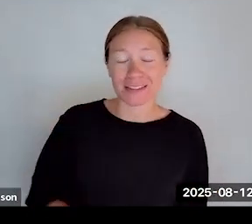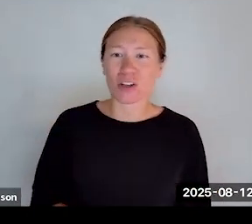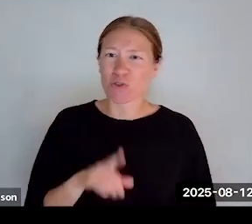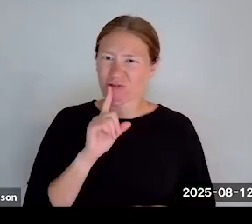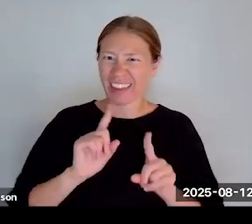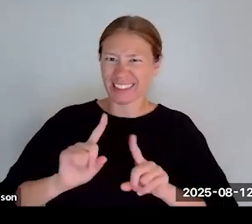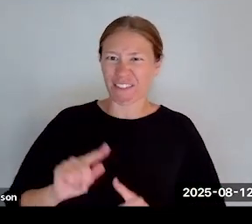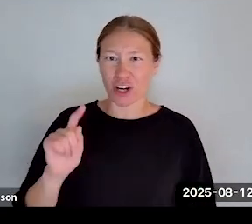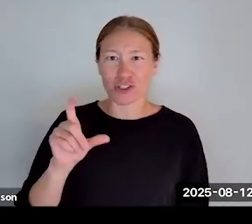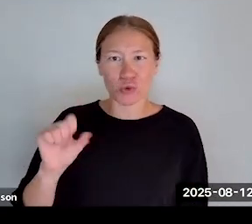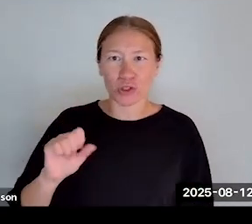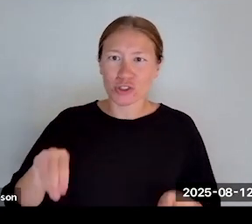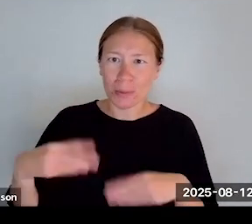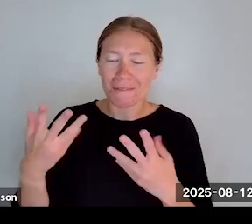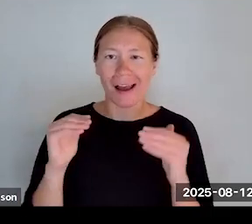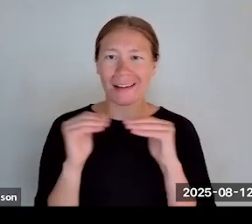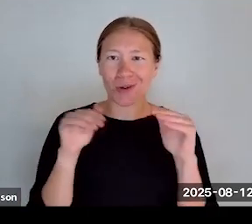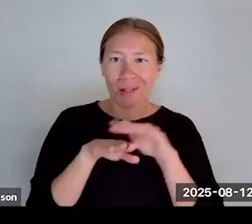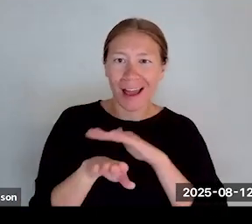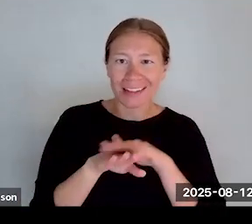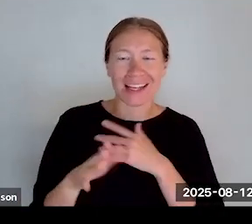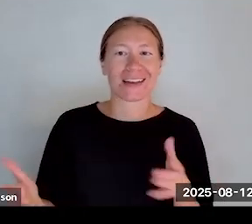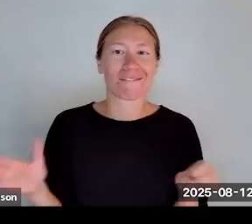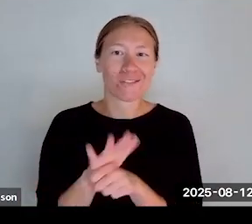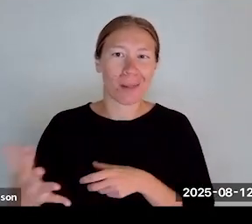and full participation for individuals with auditory disabilities.